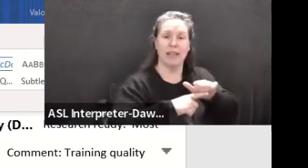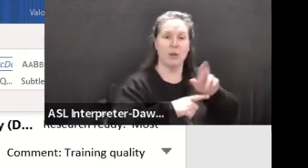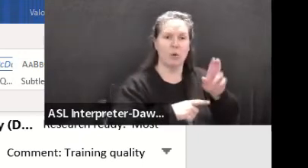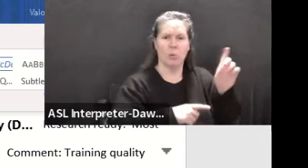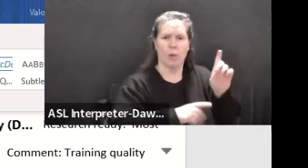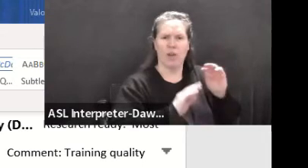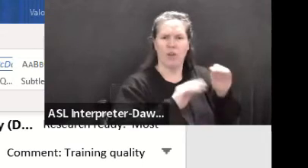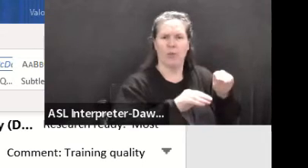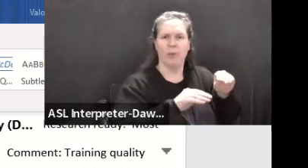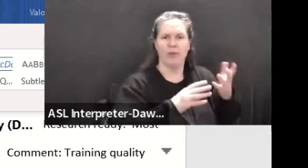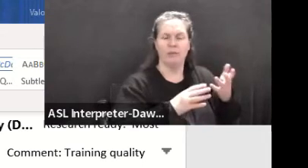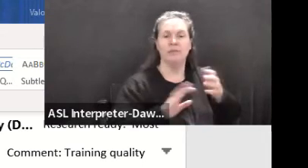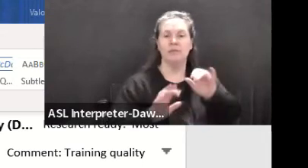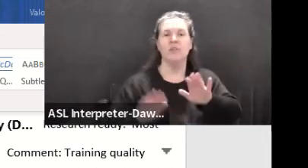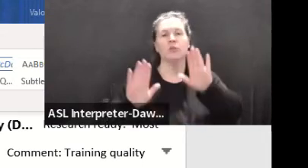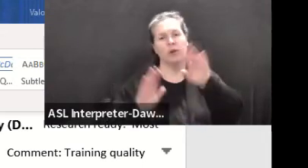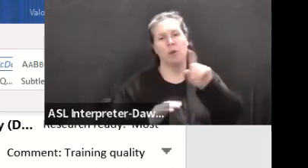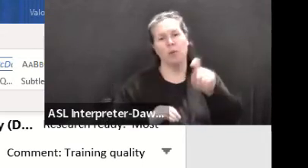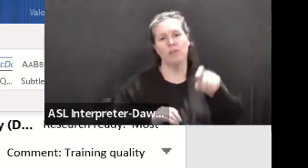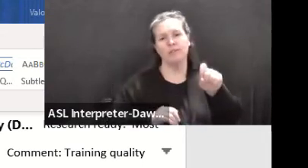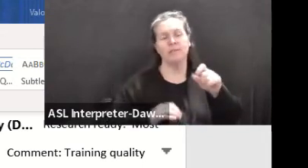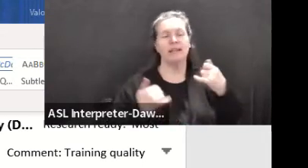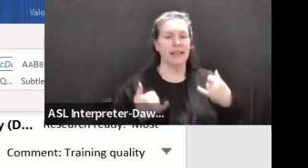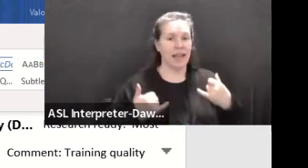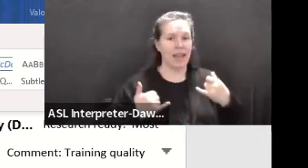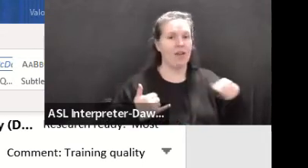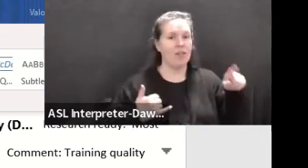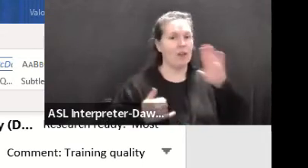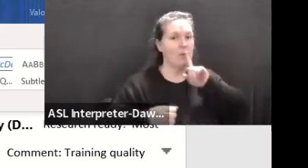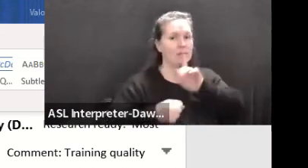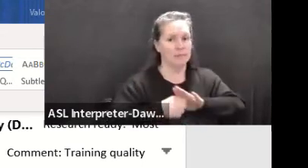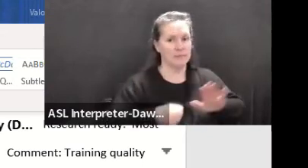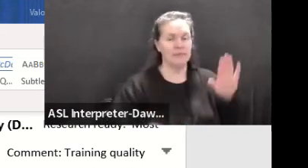[Ashley] Yes, that's a great question. So right now they would attest that they completed the training